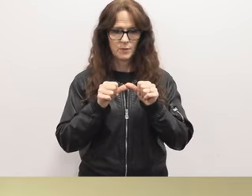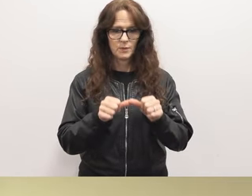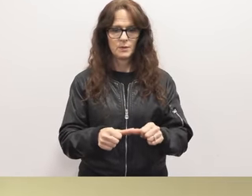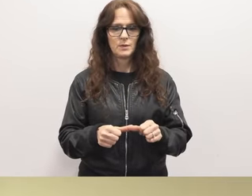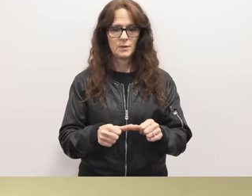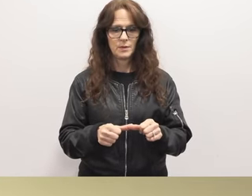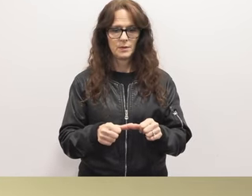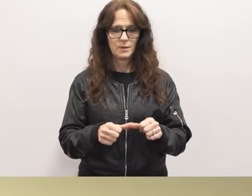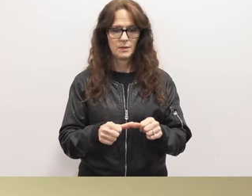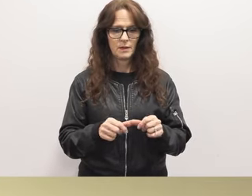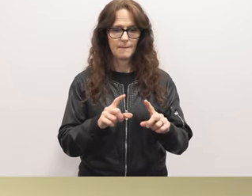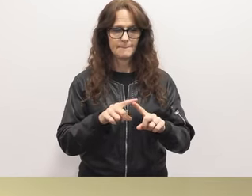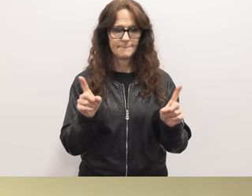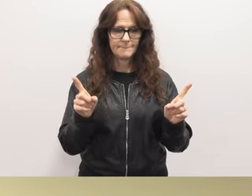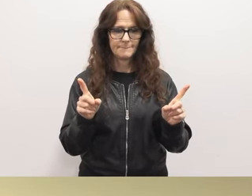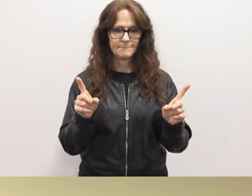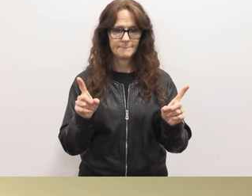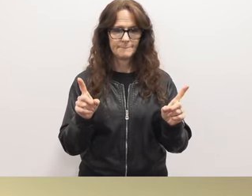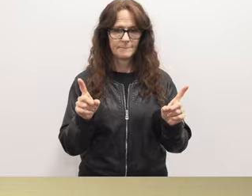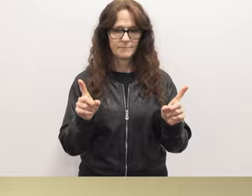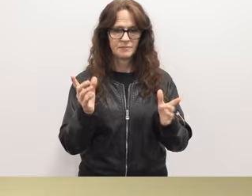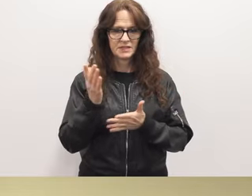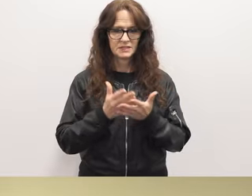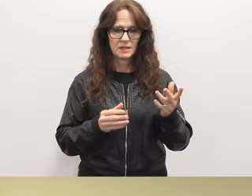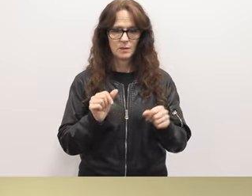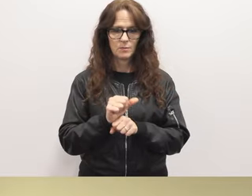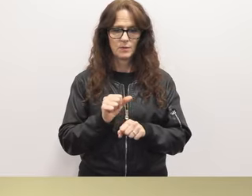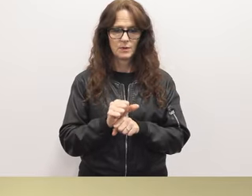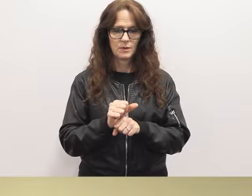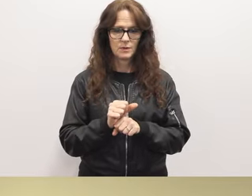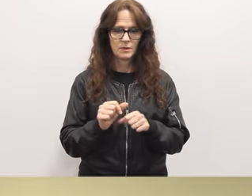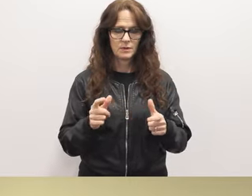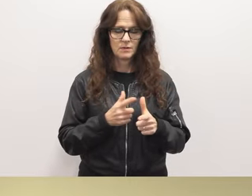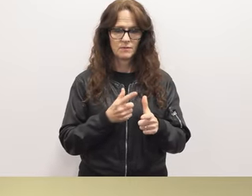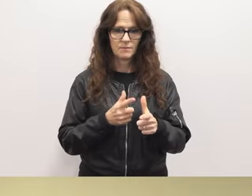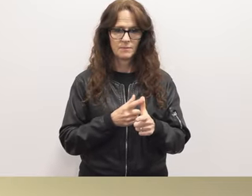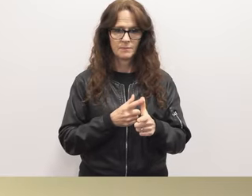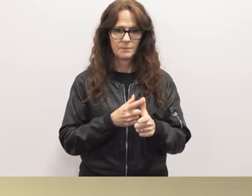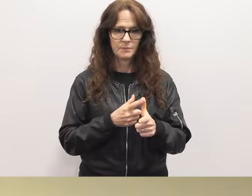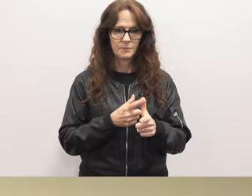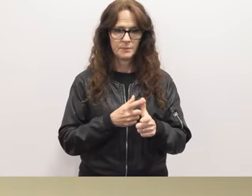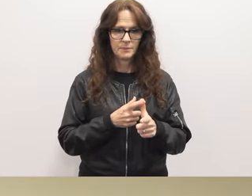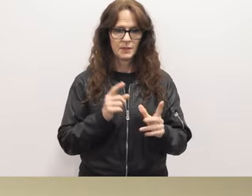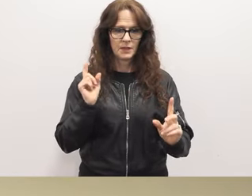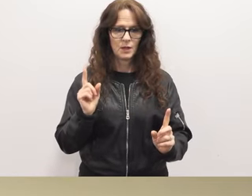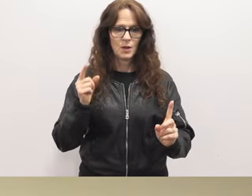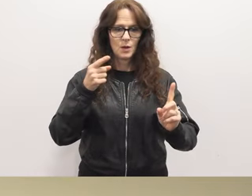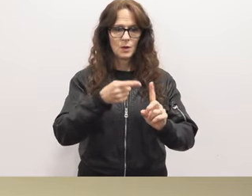but it sounds like we've got some work. So first let's step into goal number three.